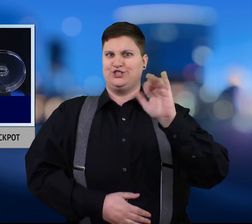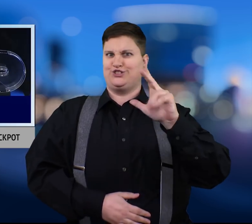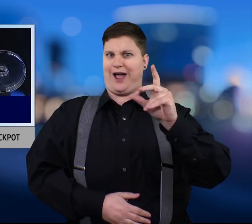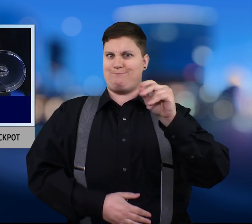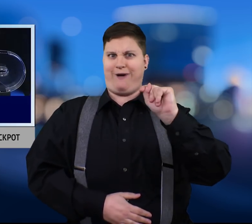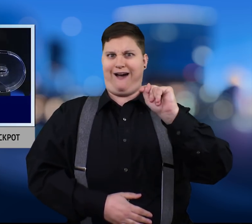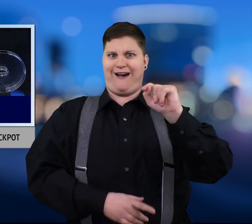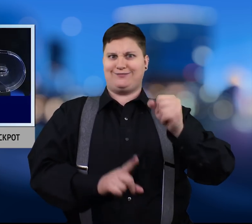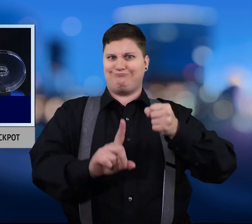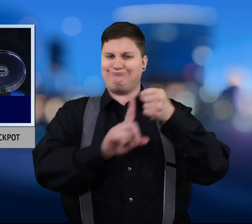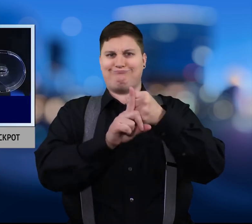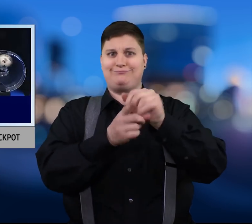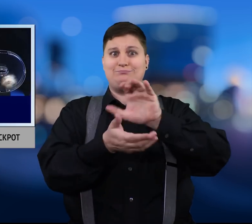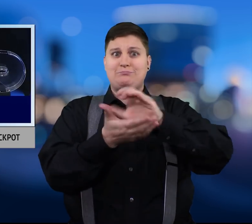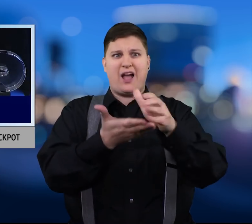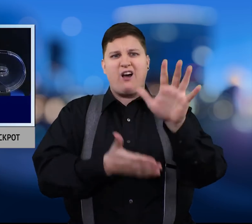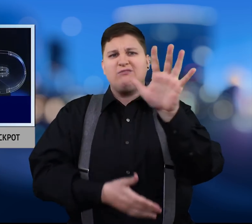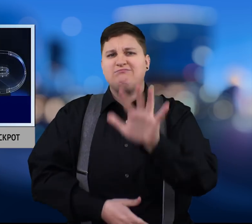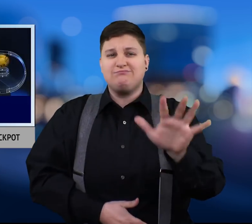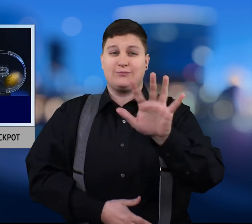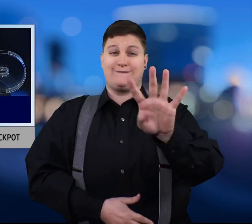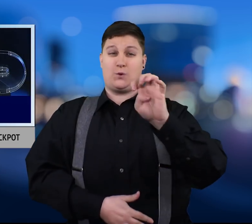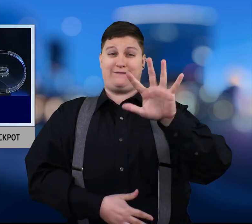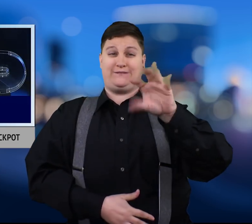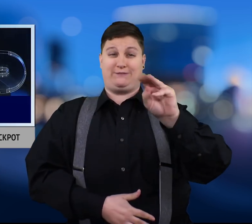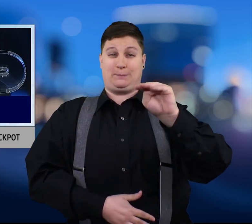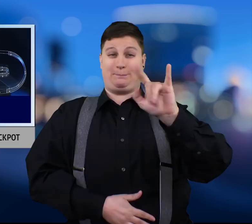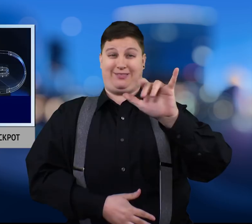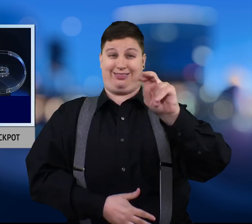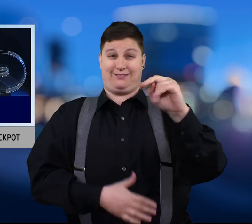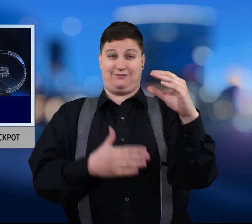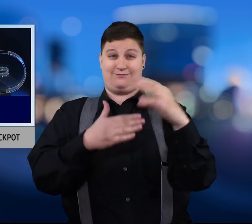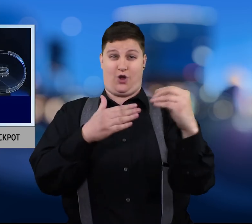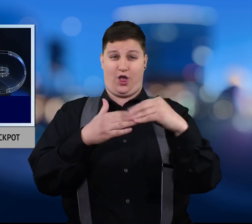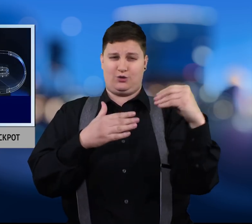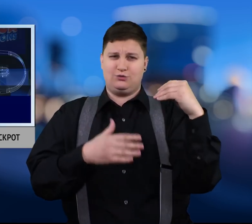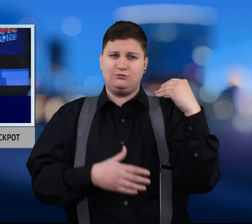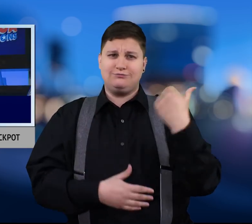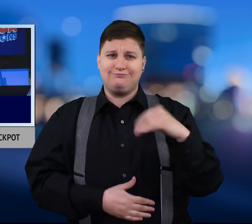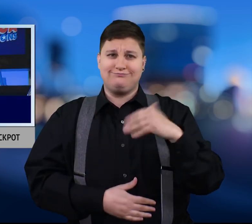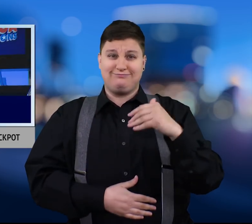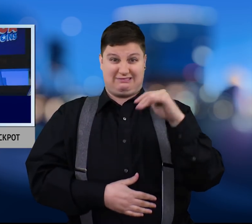The jackpot reached an estimated $450 million.